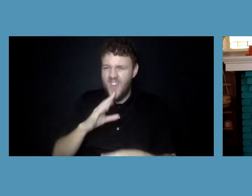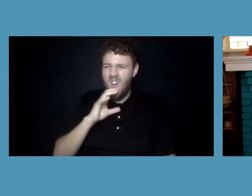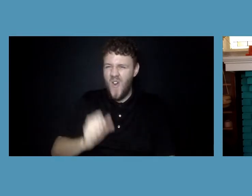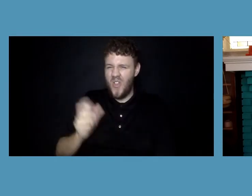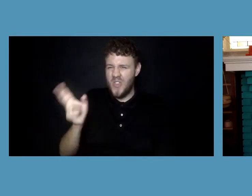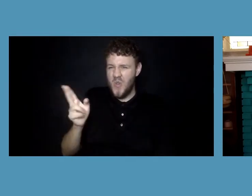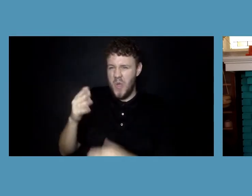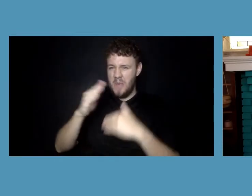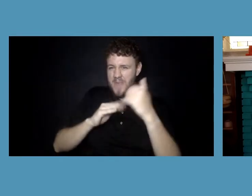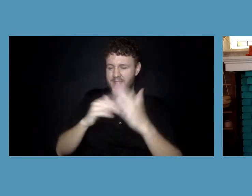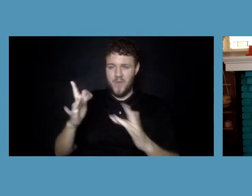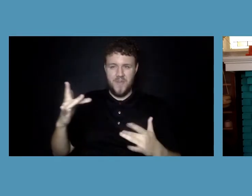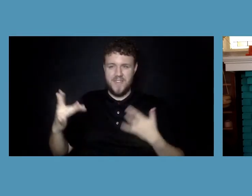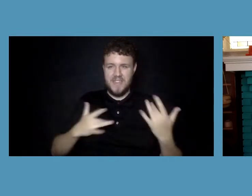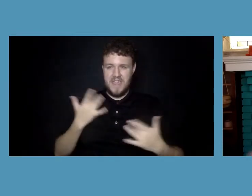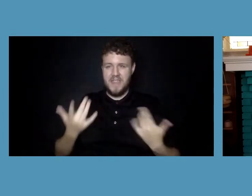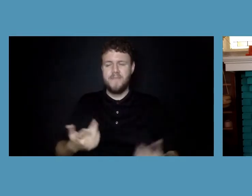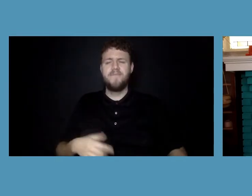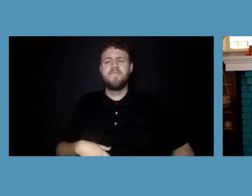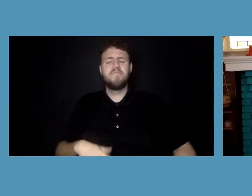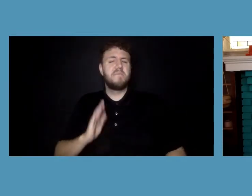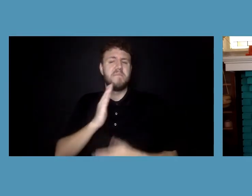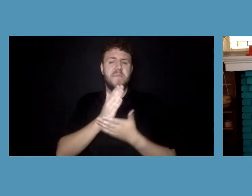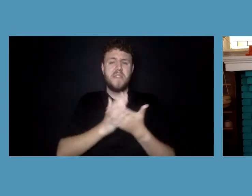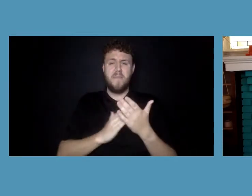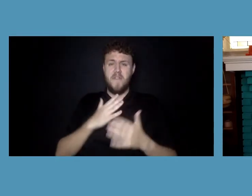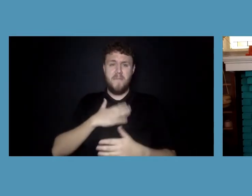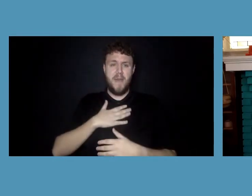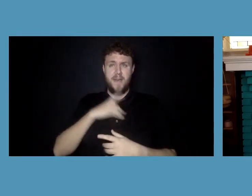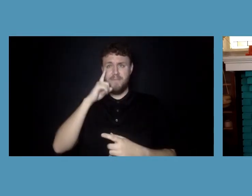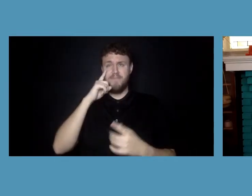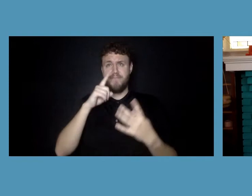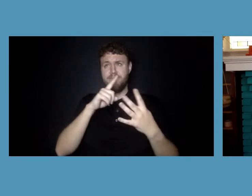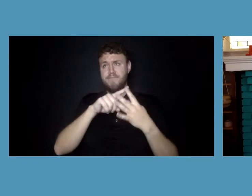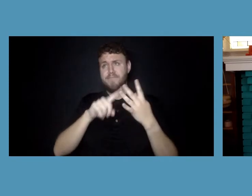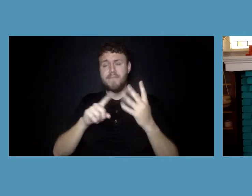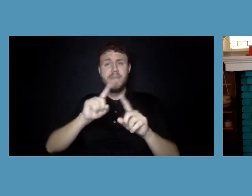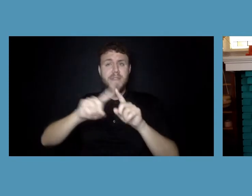Some of the takeaways from the shift to virtual program for us, there have been positive and